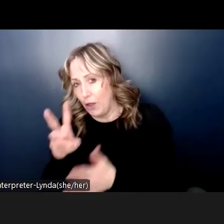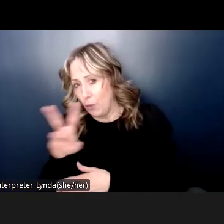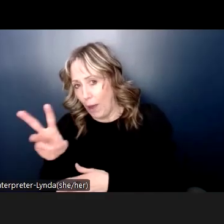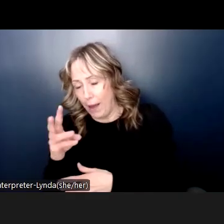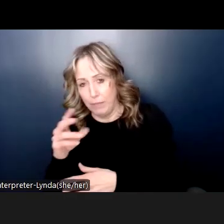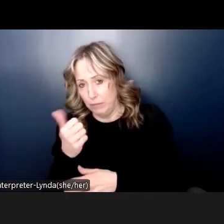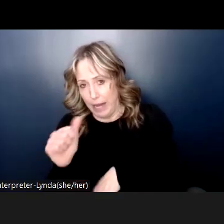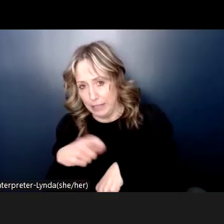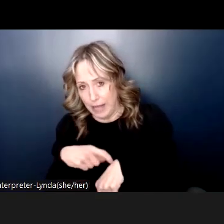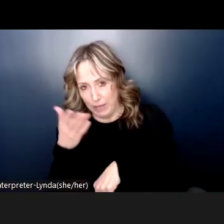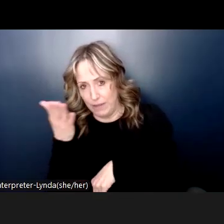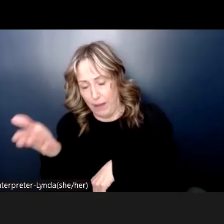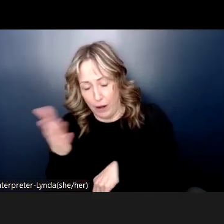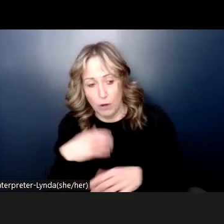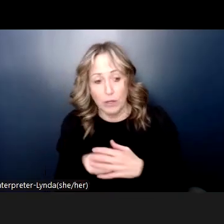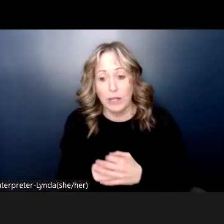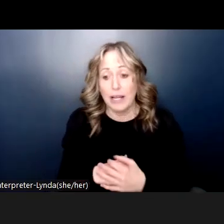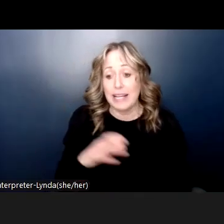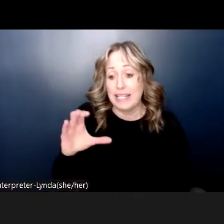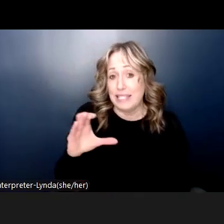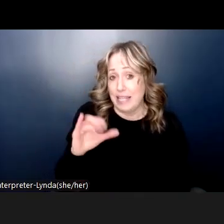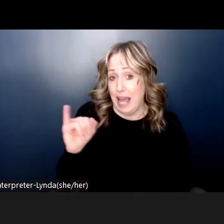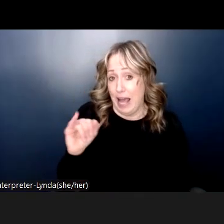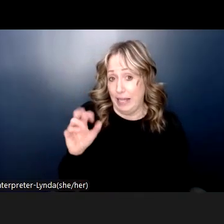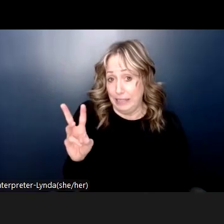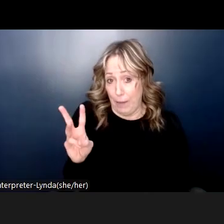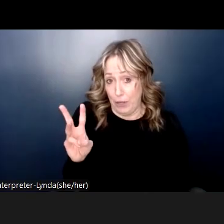And then for the Siete CIW itself, as I mentioned,